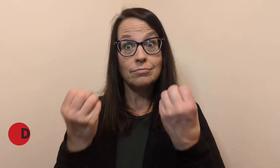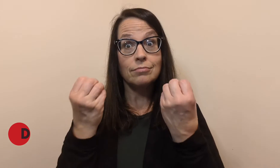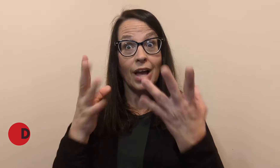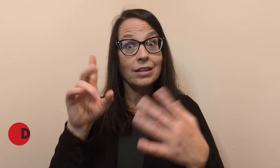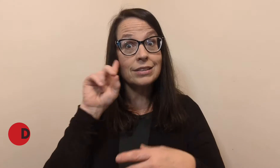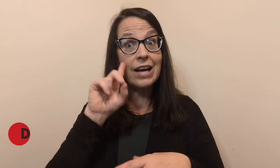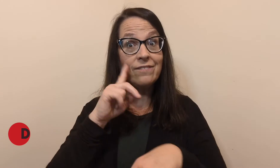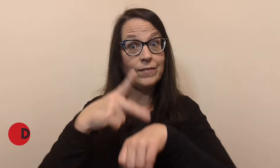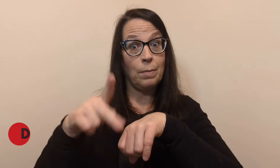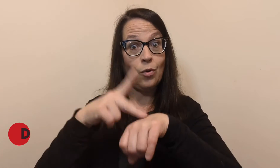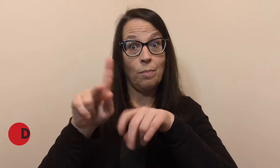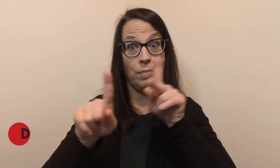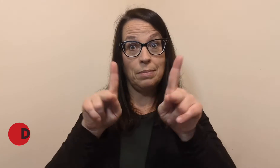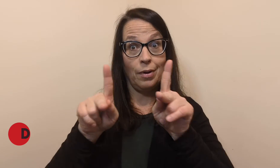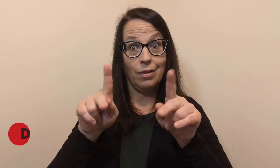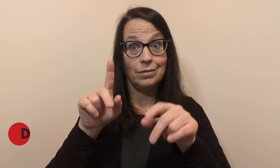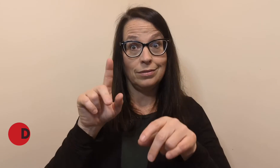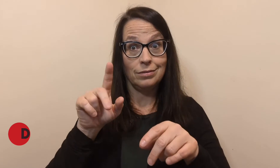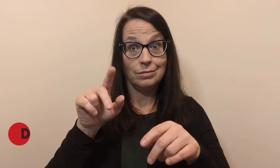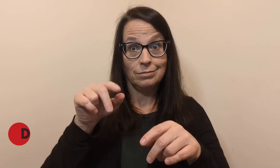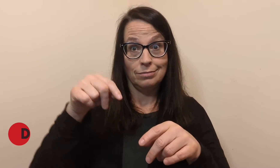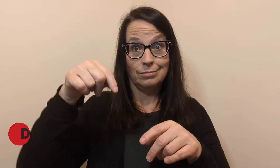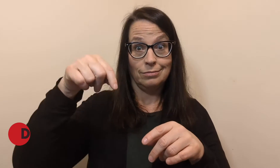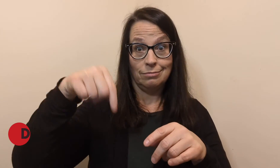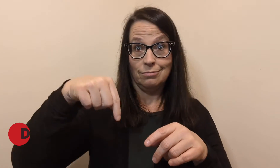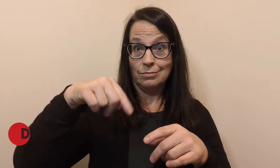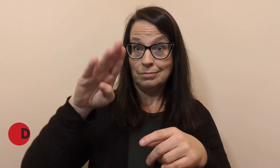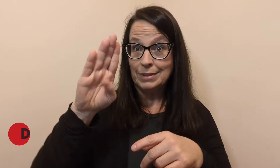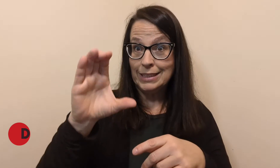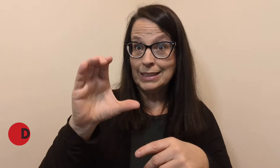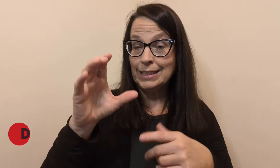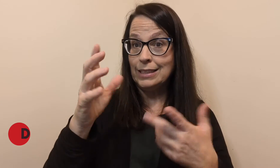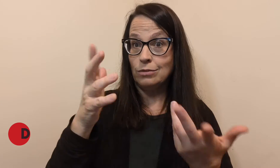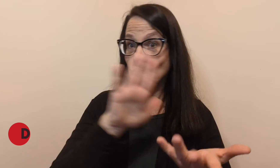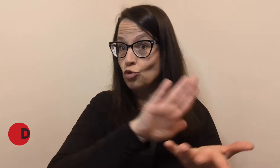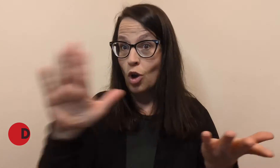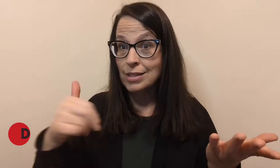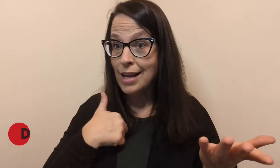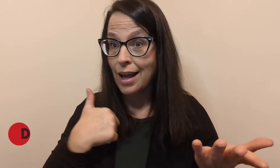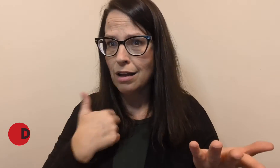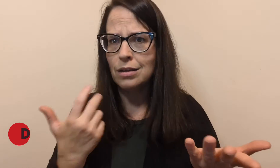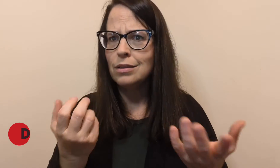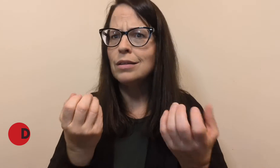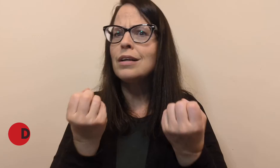Are there many Filipino Deaf people in BC or in Canada? How many?